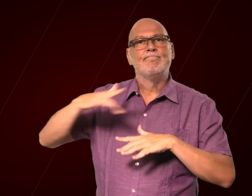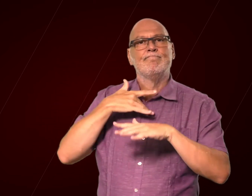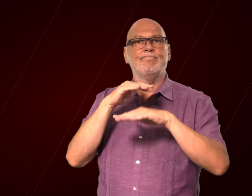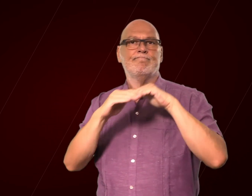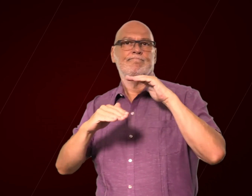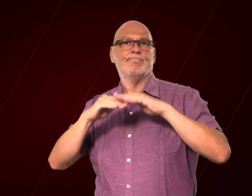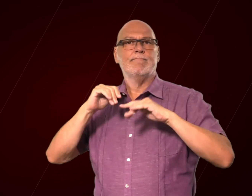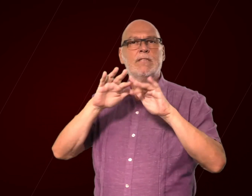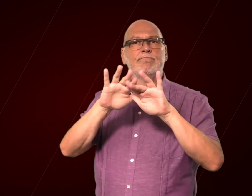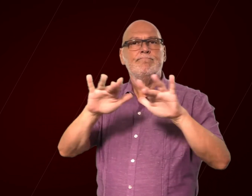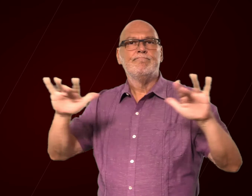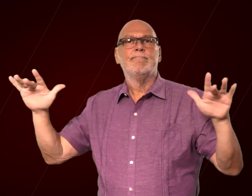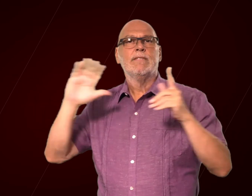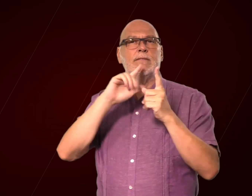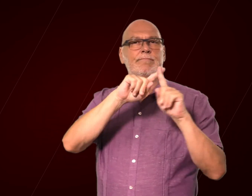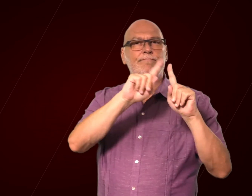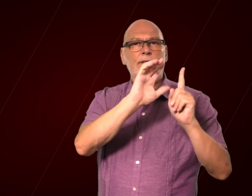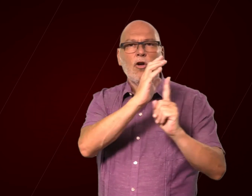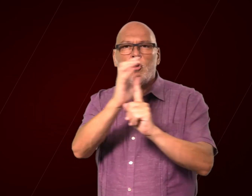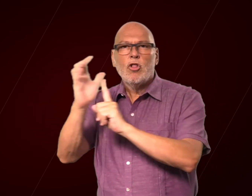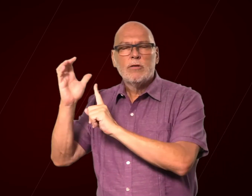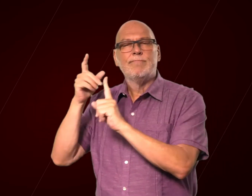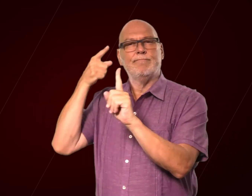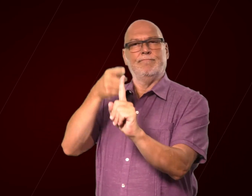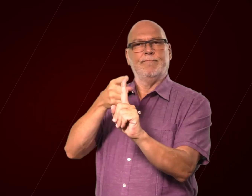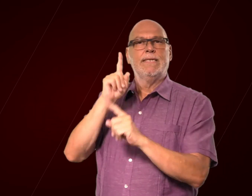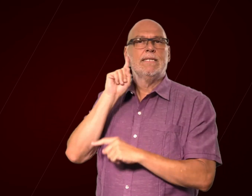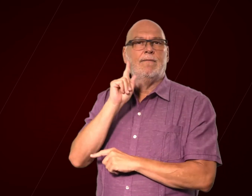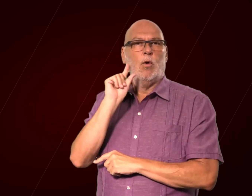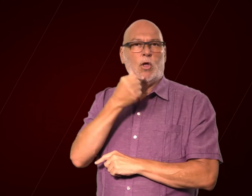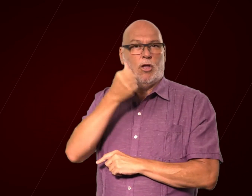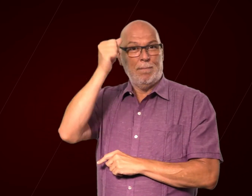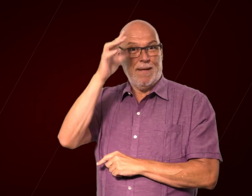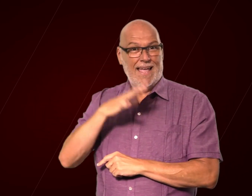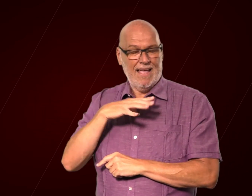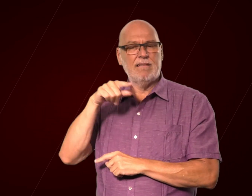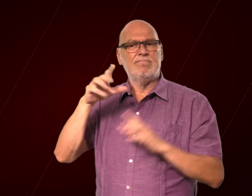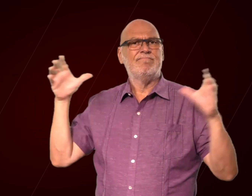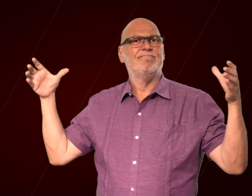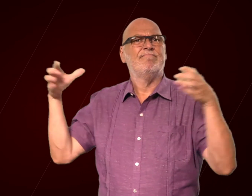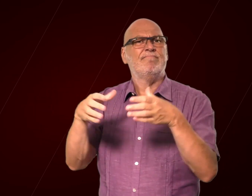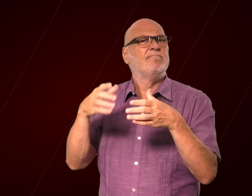a nurturing space for multicultural Deaf Queer Men to gather,